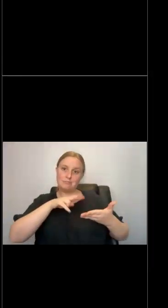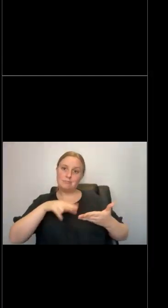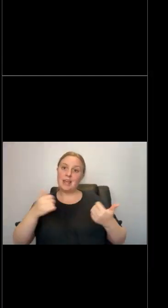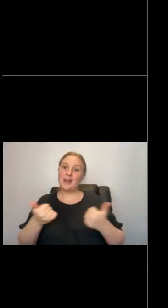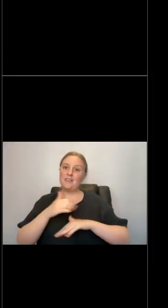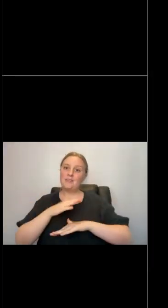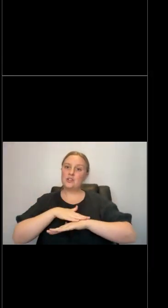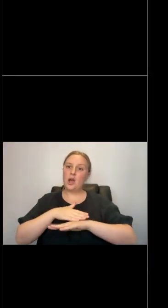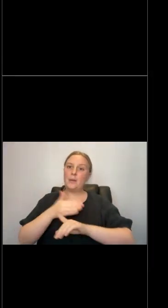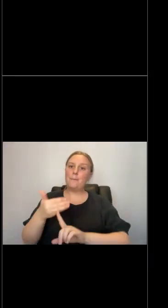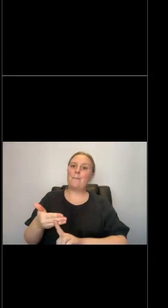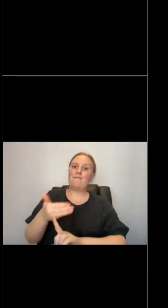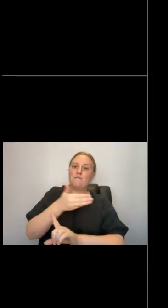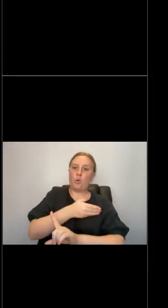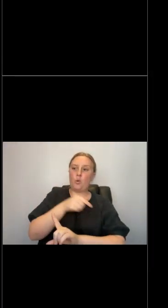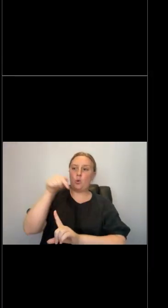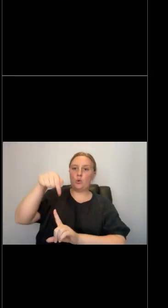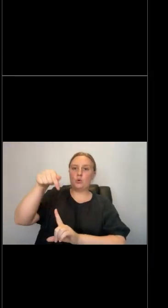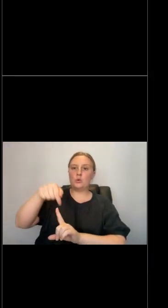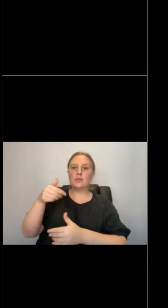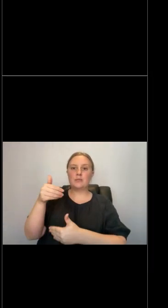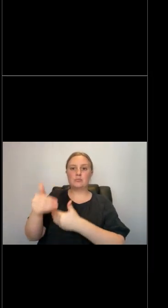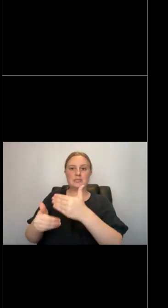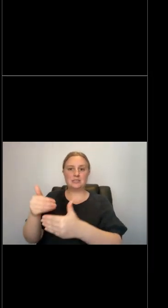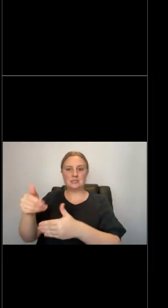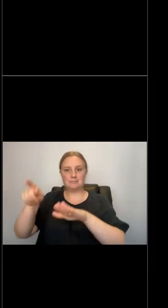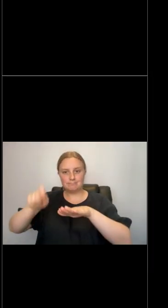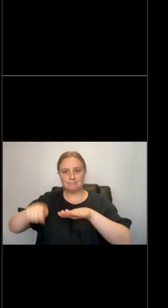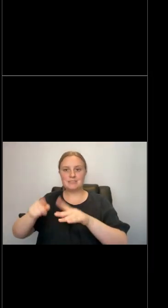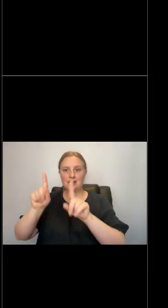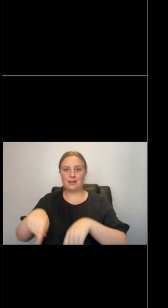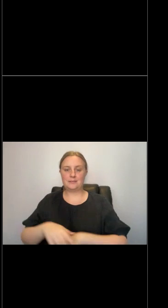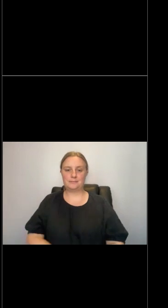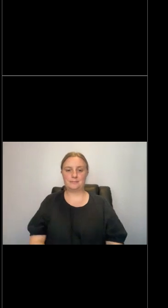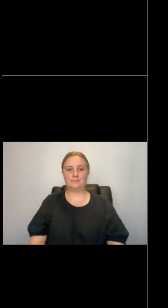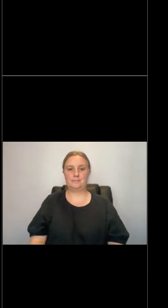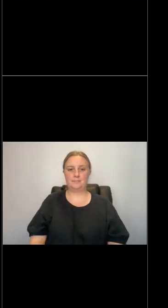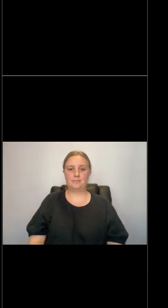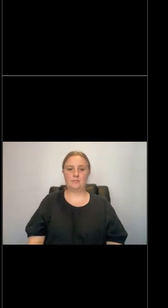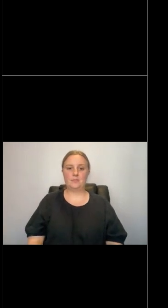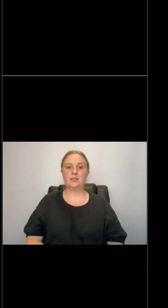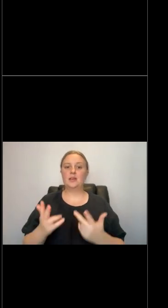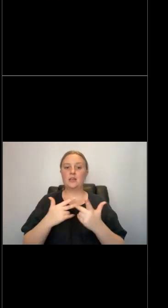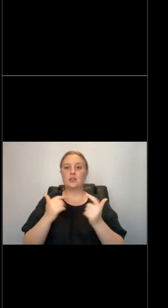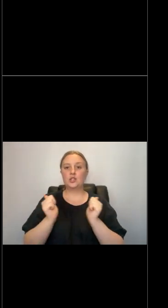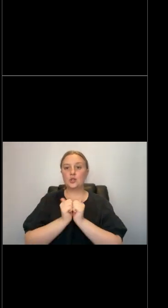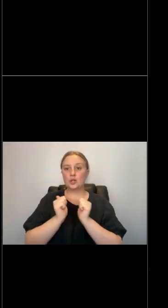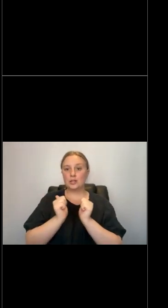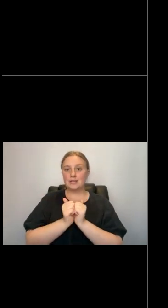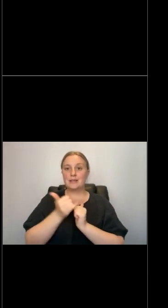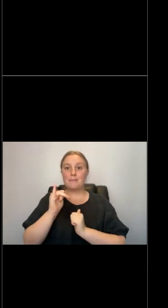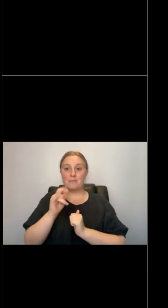procedural fairness. Now, other documents might be provided as well to the tribunal.